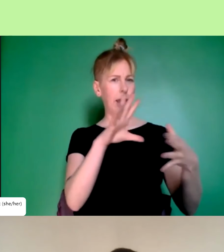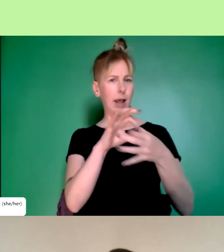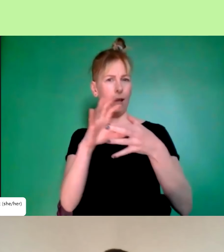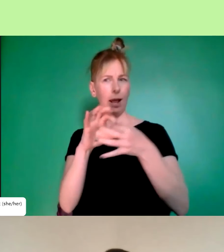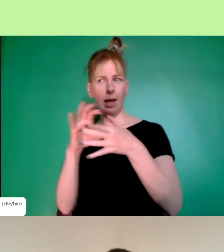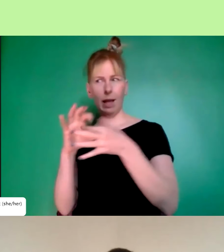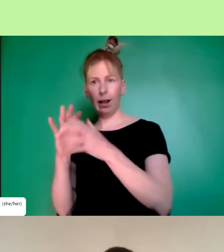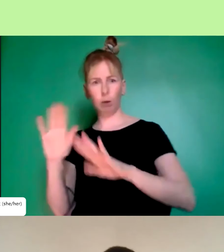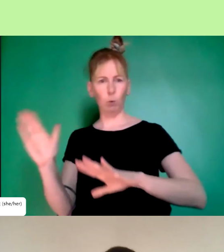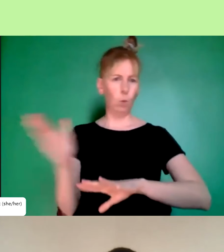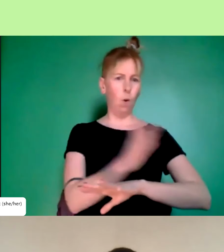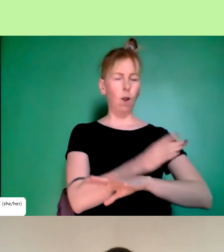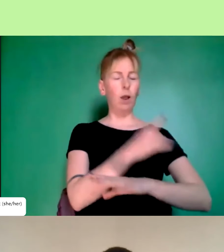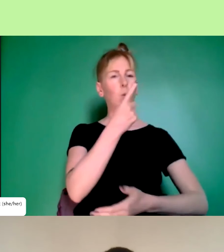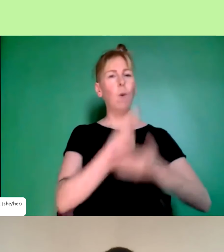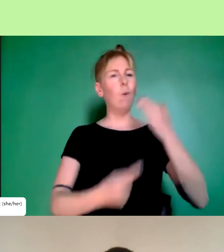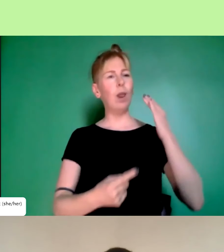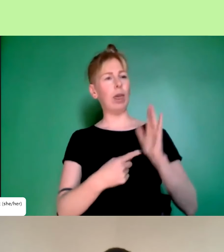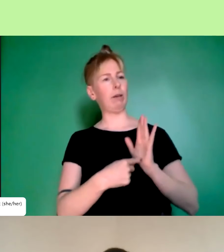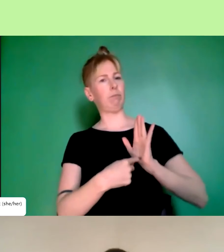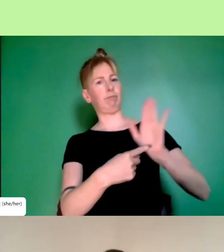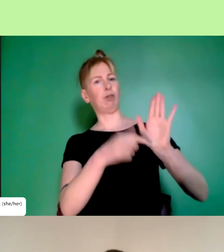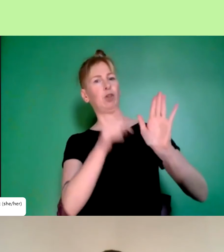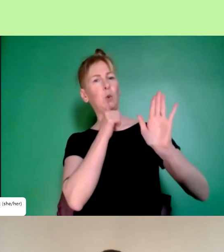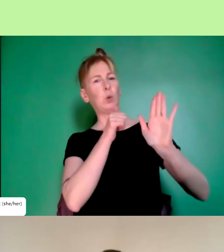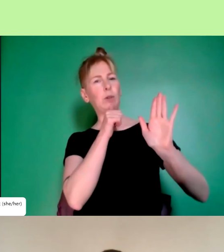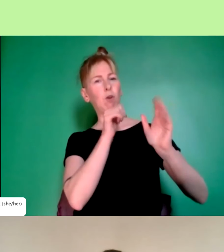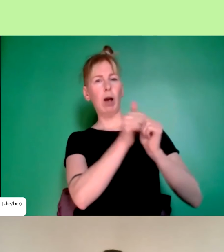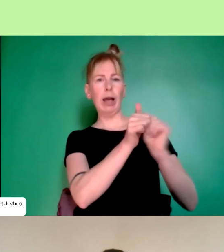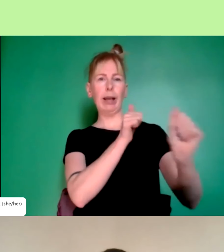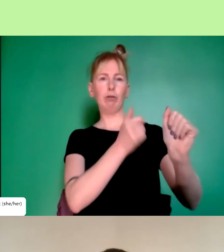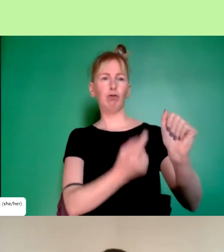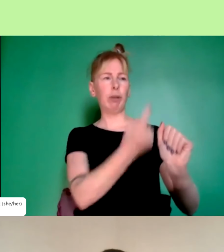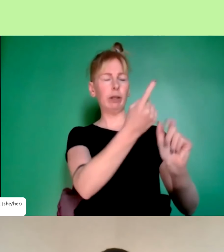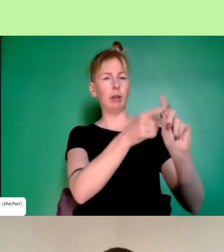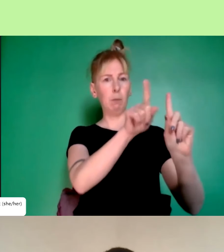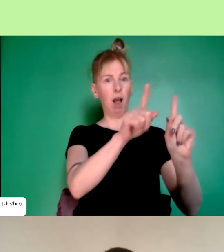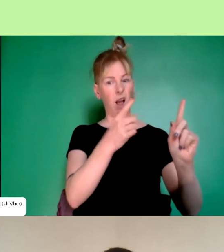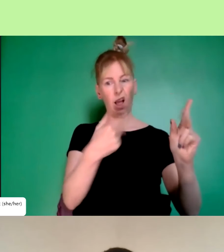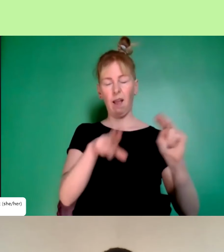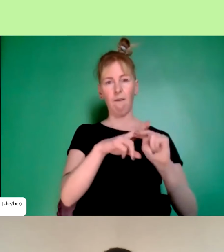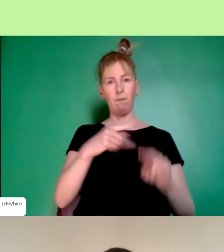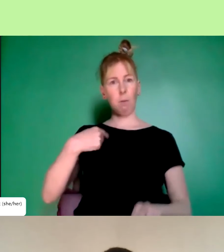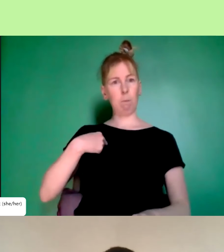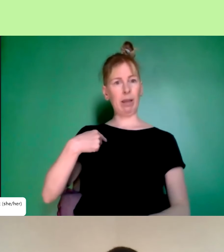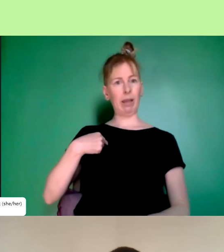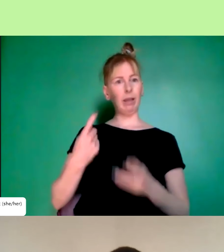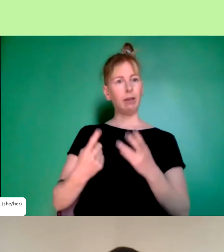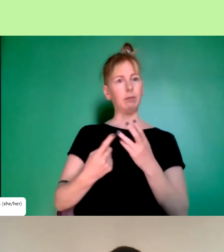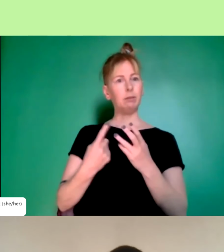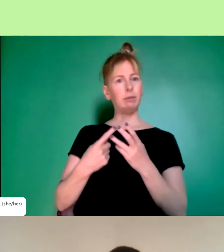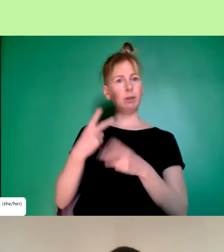a kind of establishment like you could take - that if me and Khanyisile were working together, we could probably use those cards. Was that - was that in your mind as we are